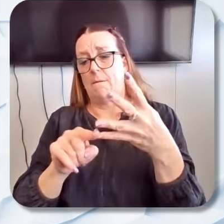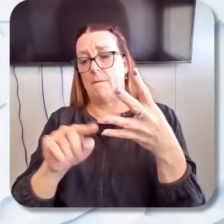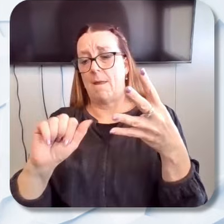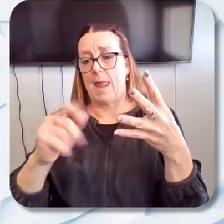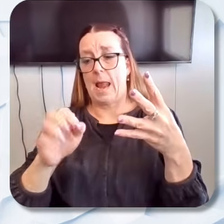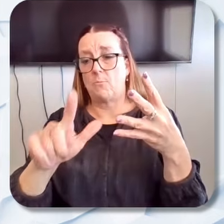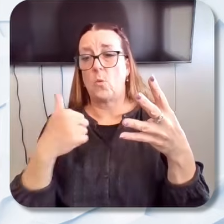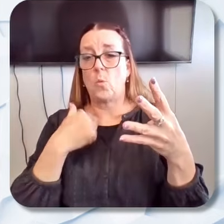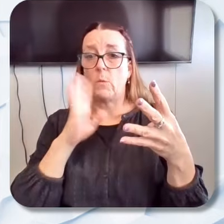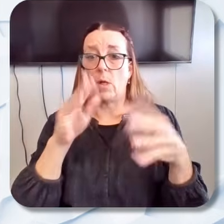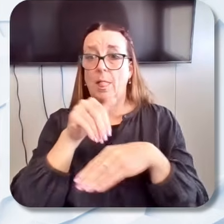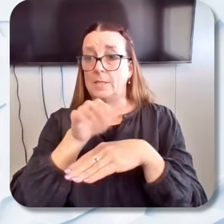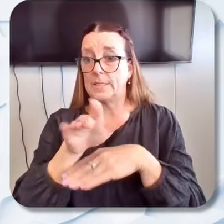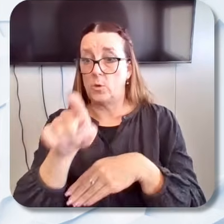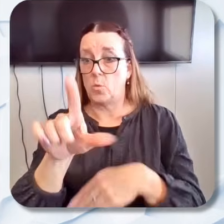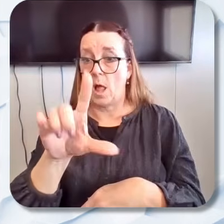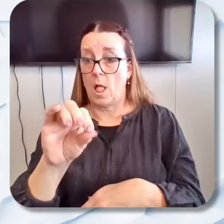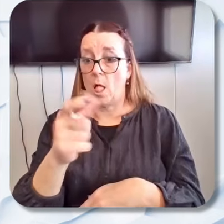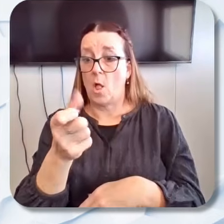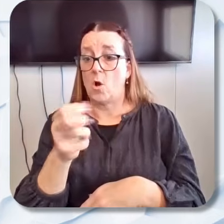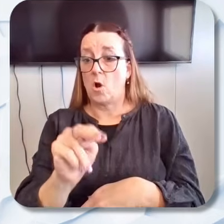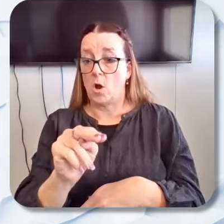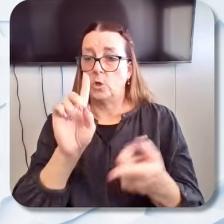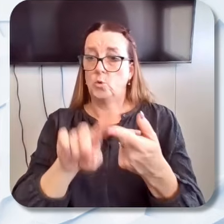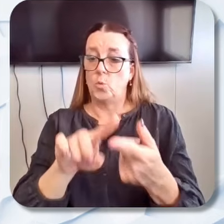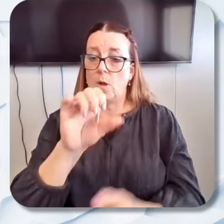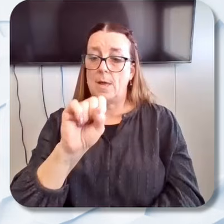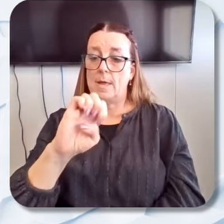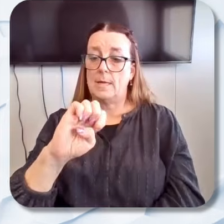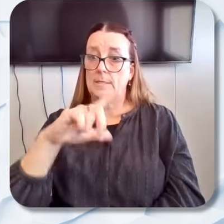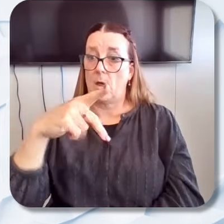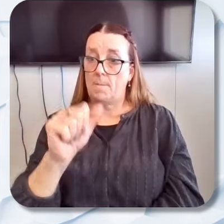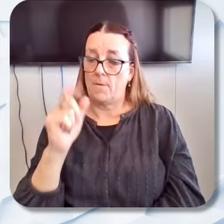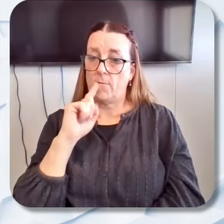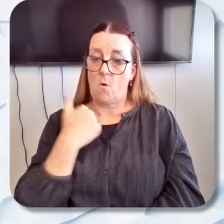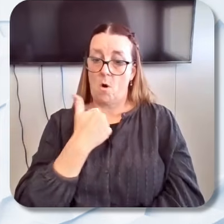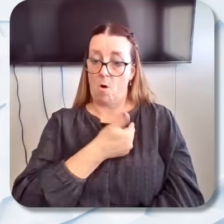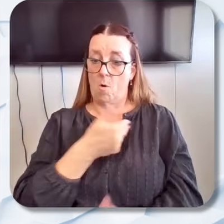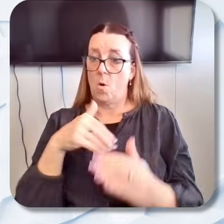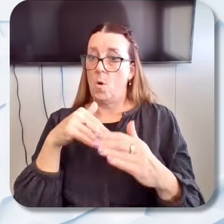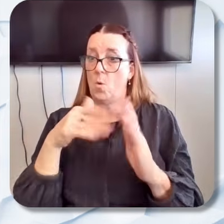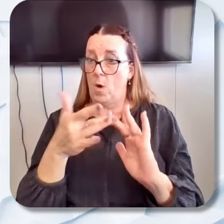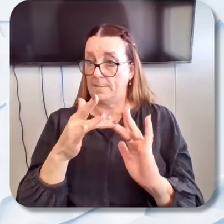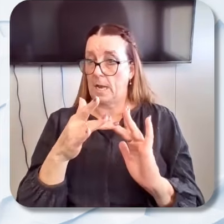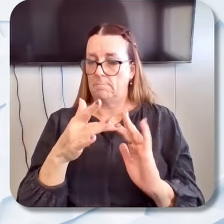log on through your SELPA for our website, and then you will log on, and you'll have